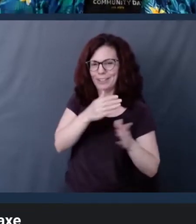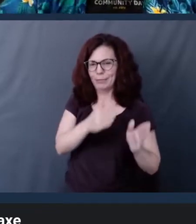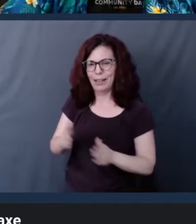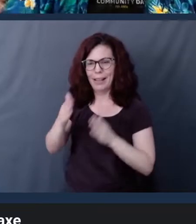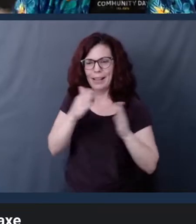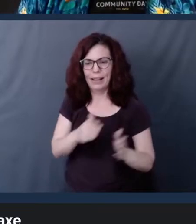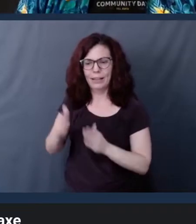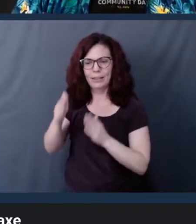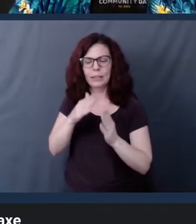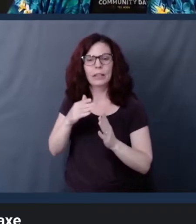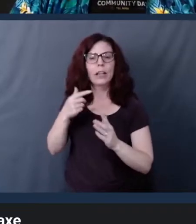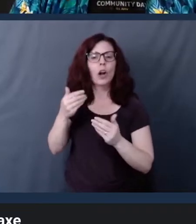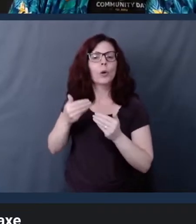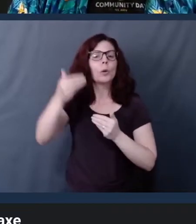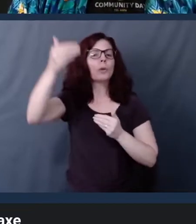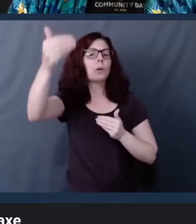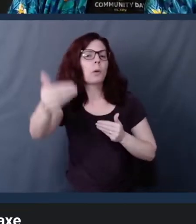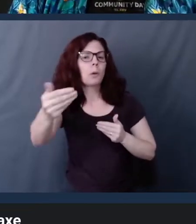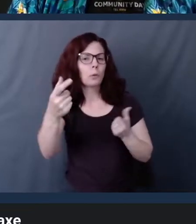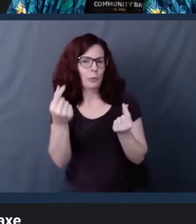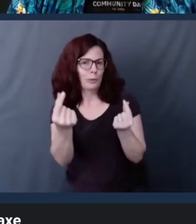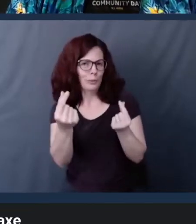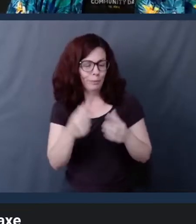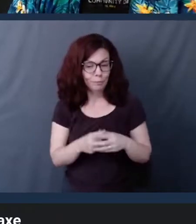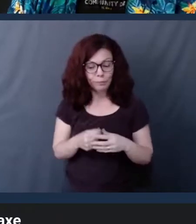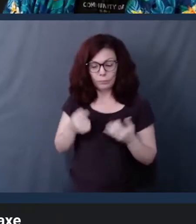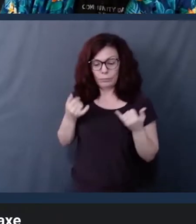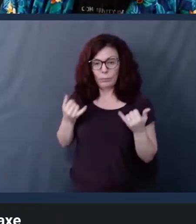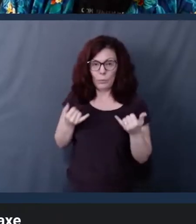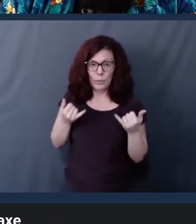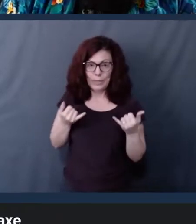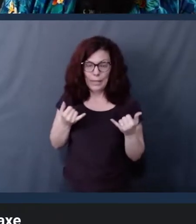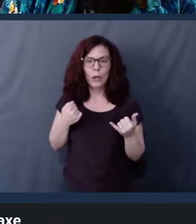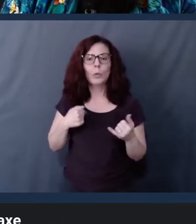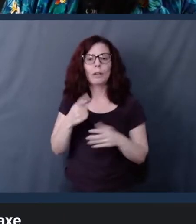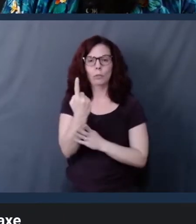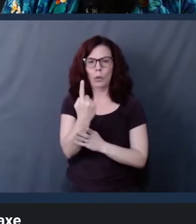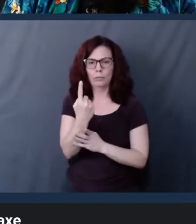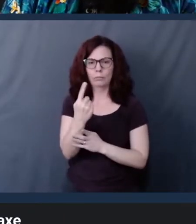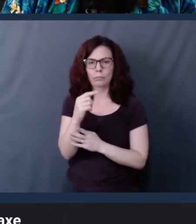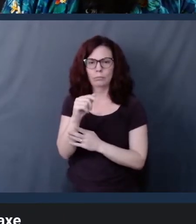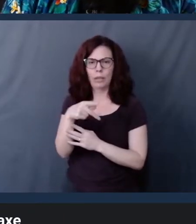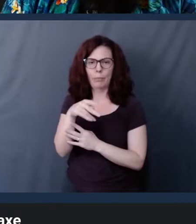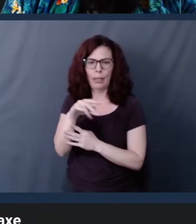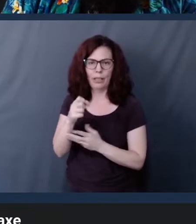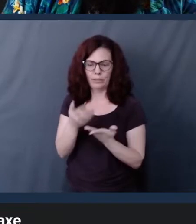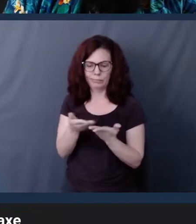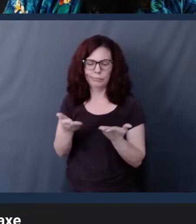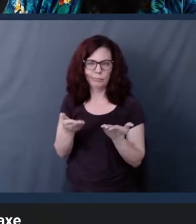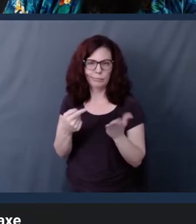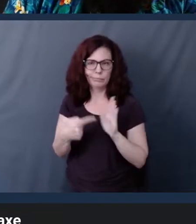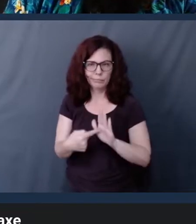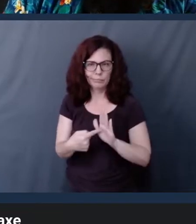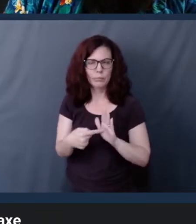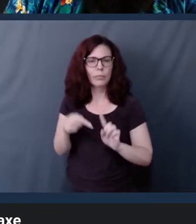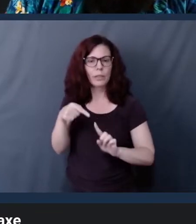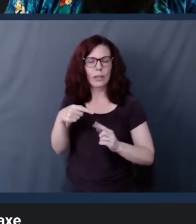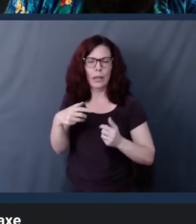where we are headed in the future. So at the moment there is one appliance which has a very powerful NVIDIA GPU